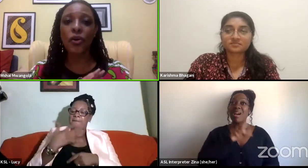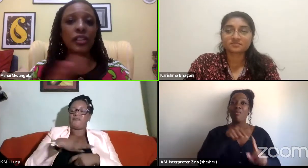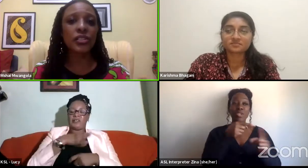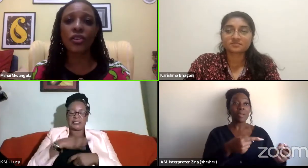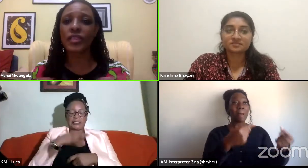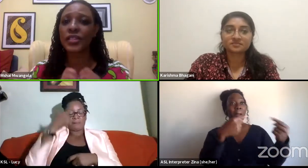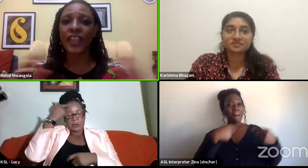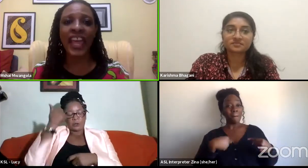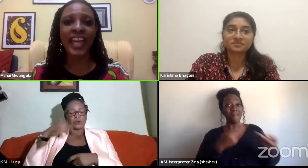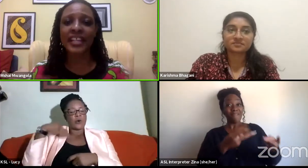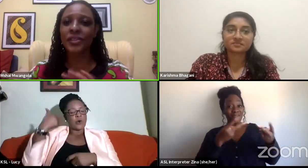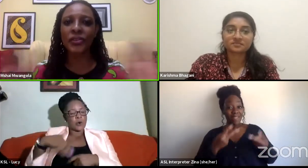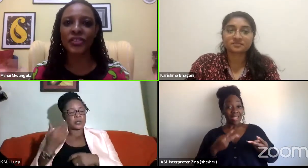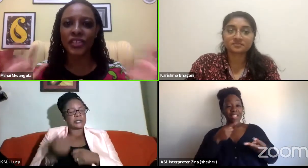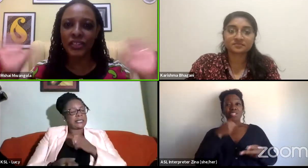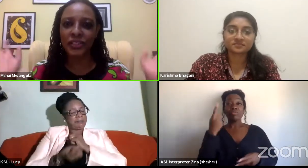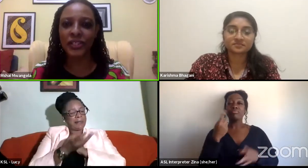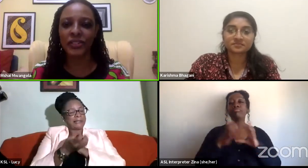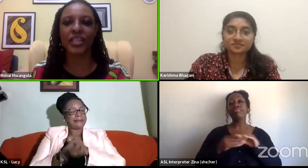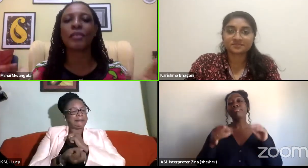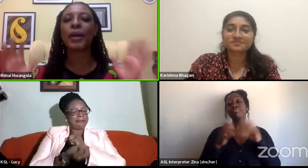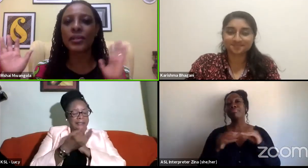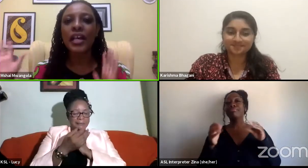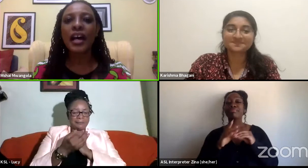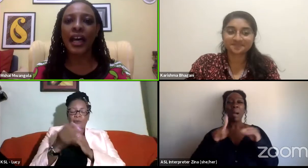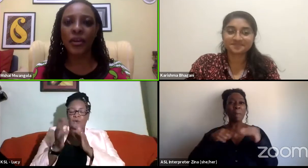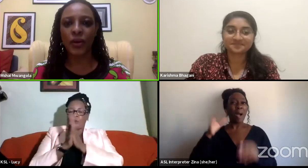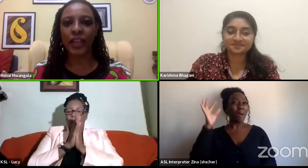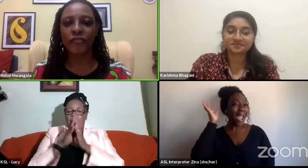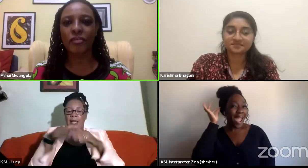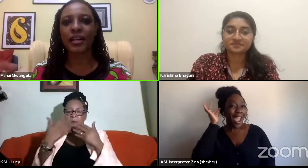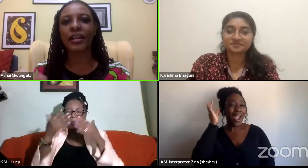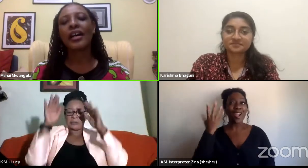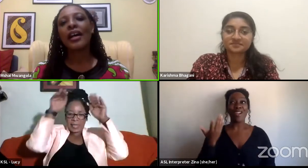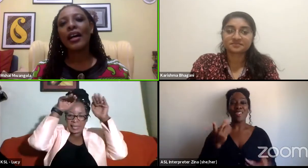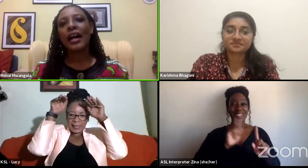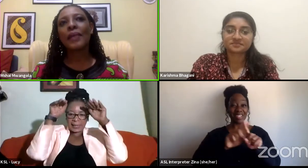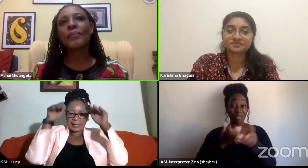all these stories of the hares, all the traditional things you hear about, I got that from her.